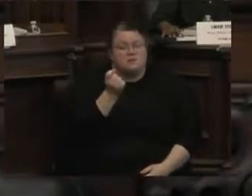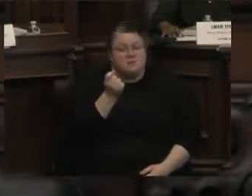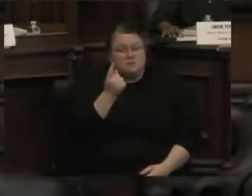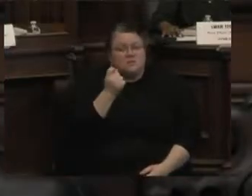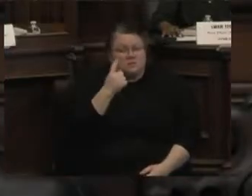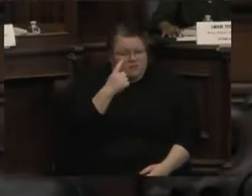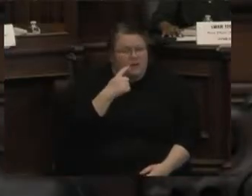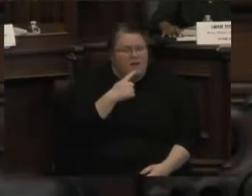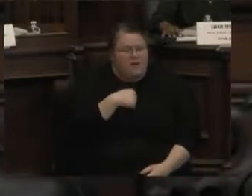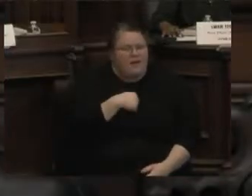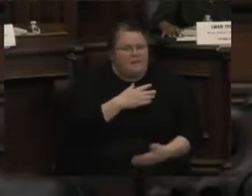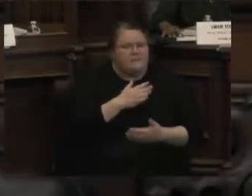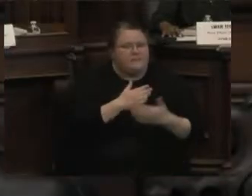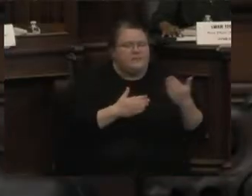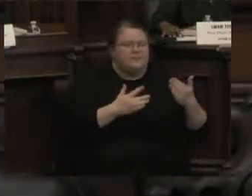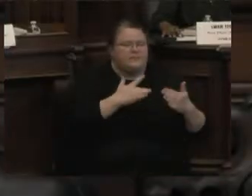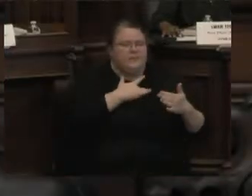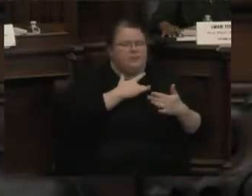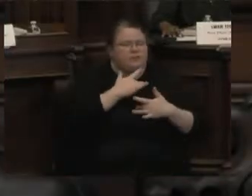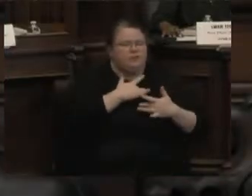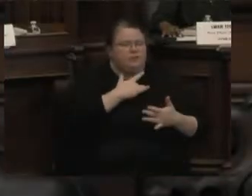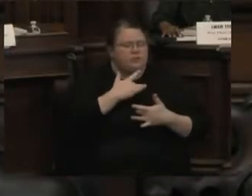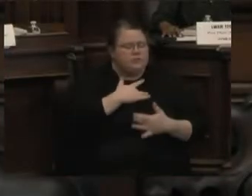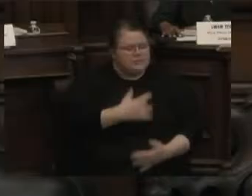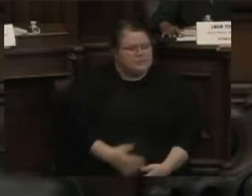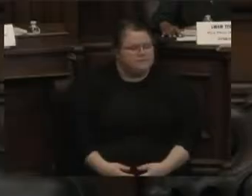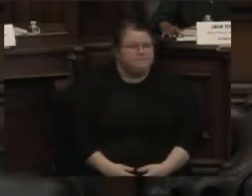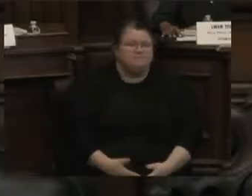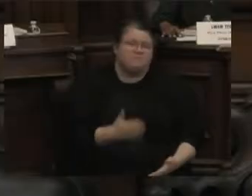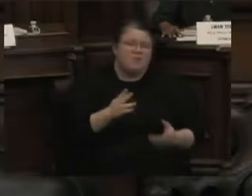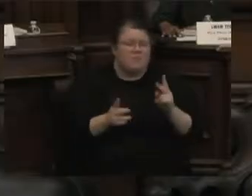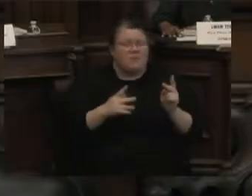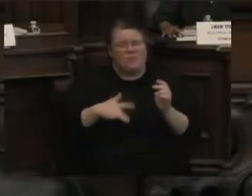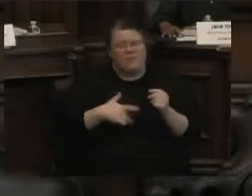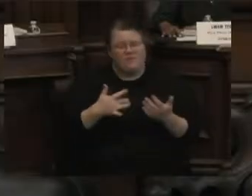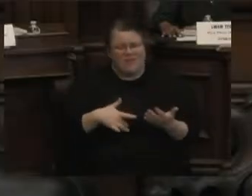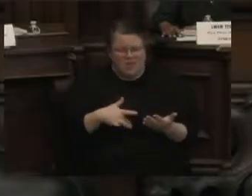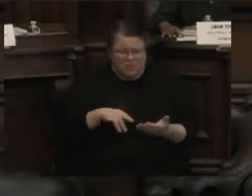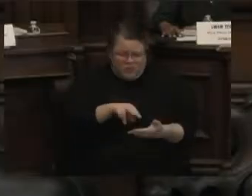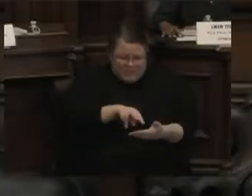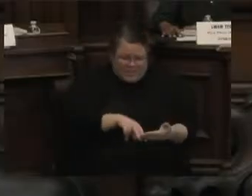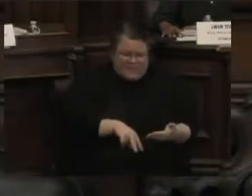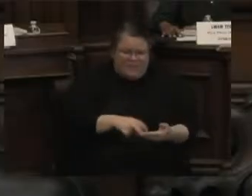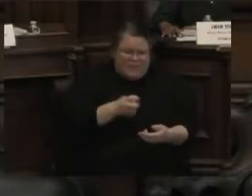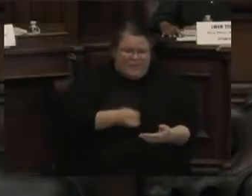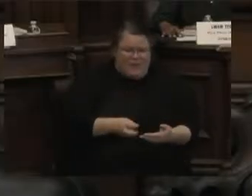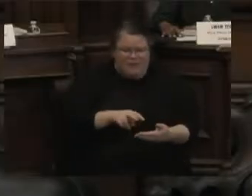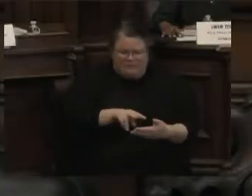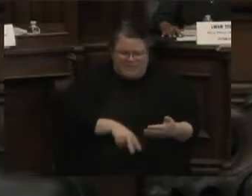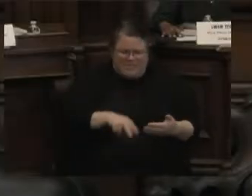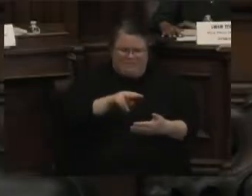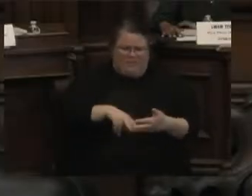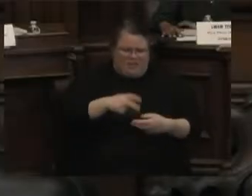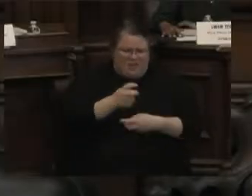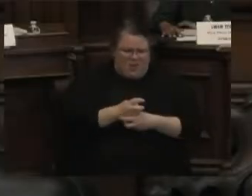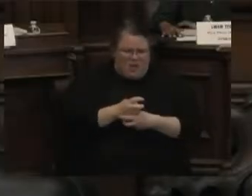done is of a high quality. However, I do have concerns for